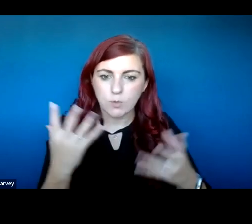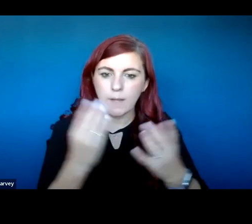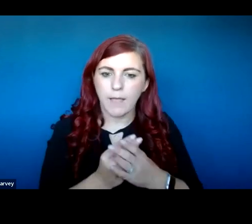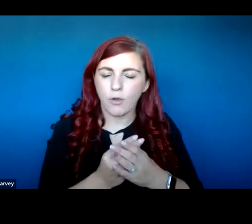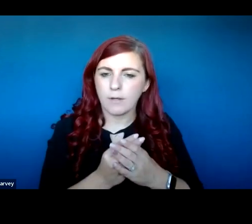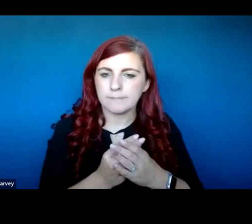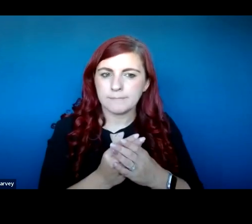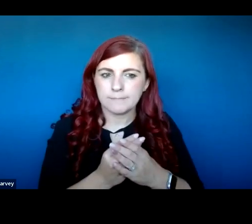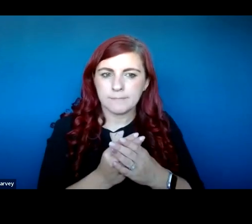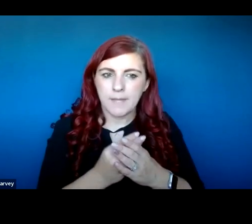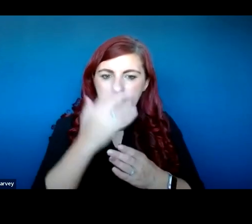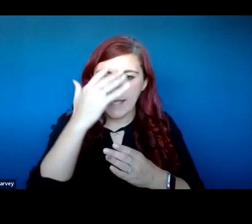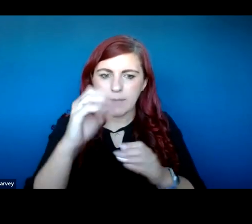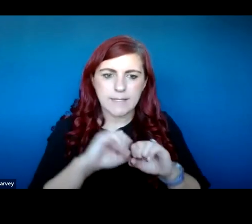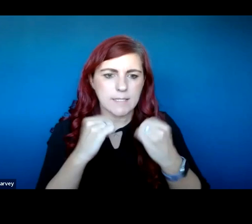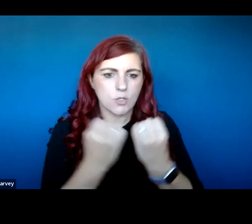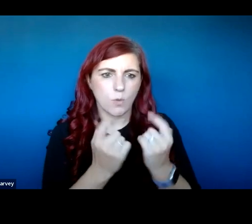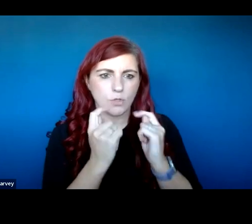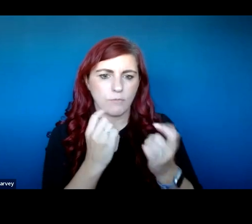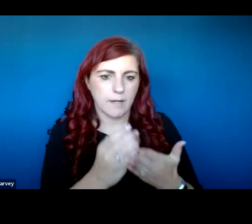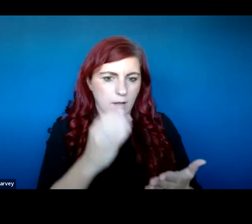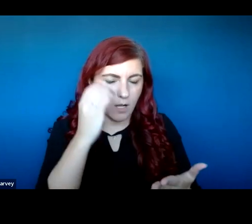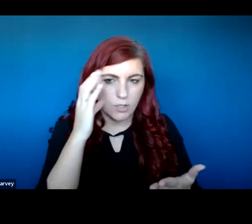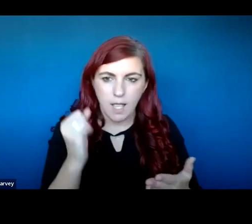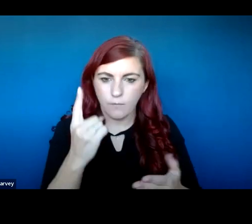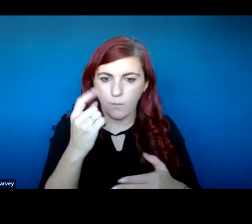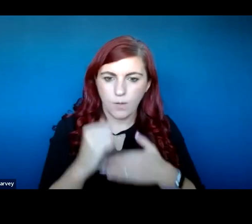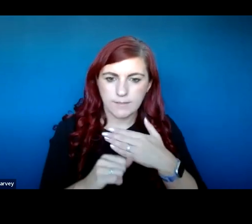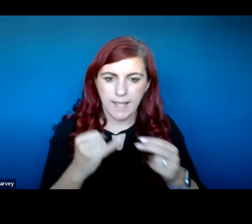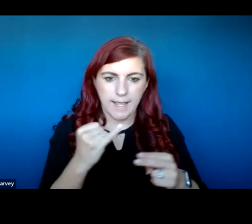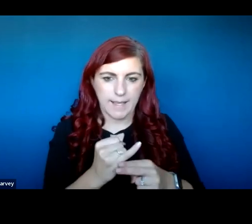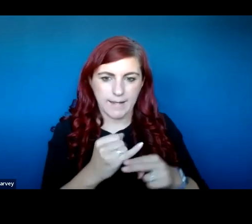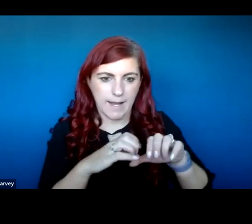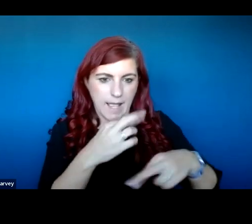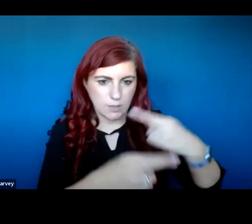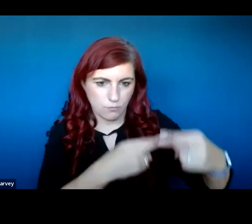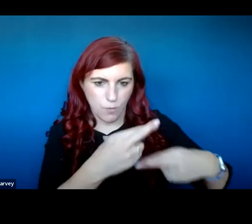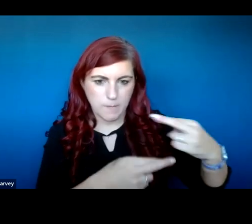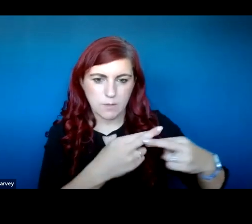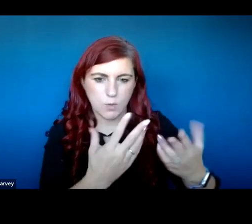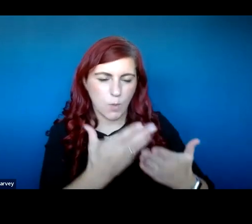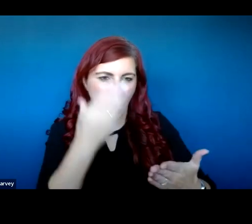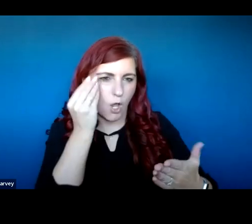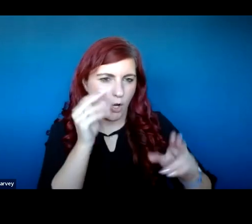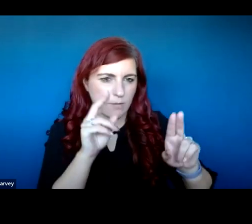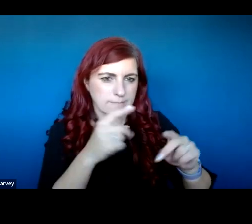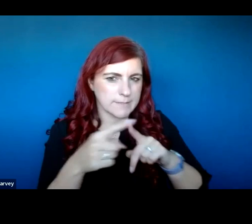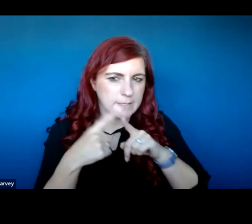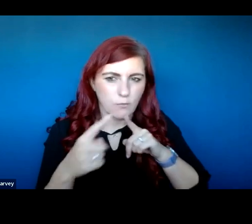The students are allocated one day in the classroom to learn new modules such as math and internet skills.